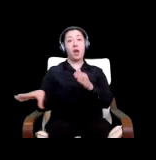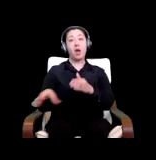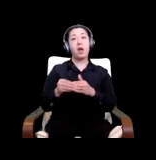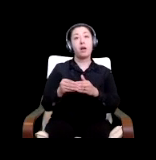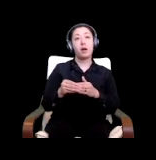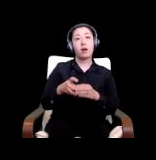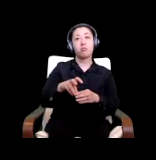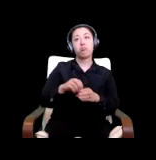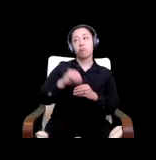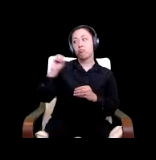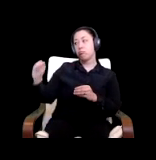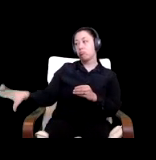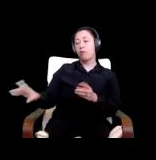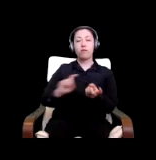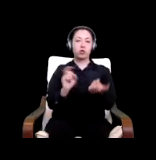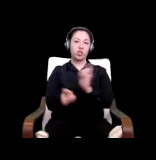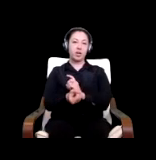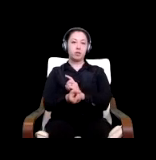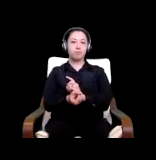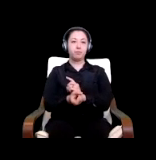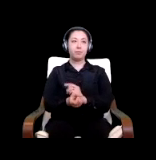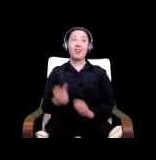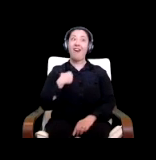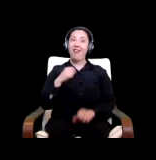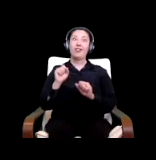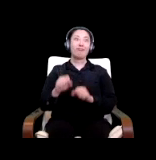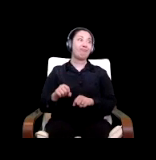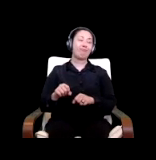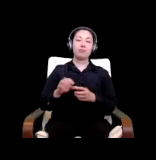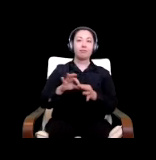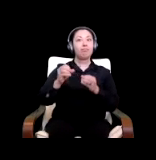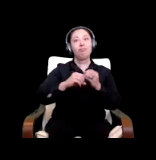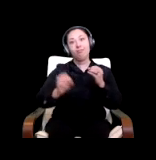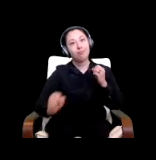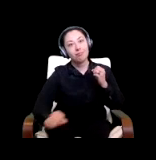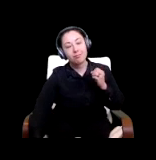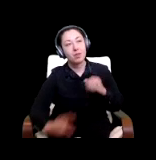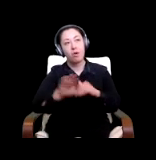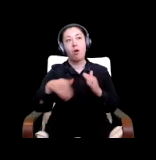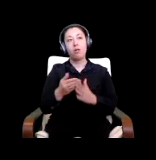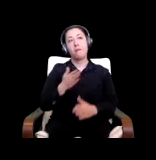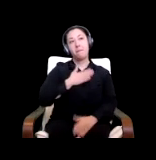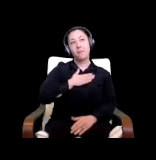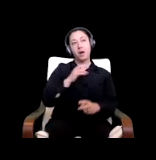talk at length about each of my panel members. They are so excellent but I will briefly run